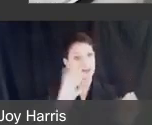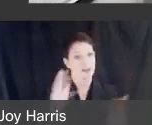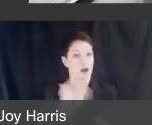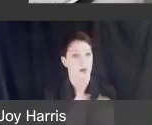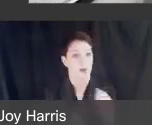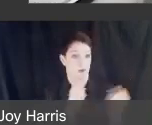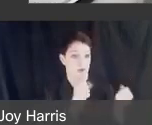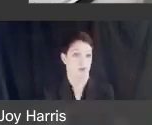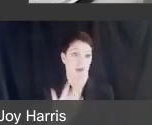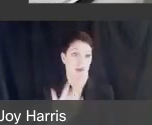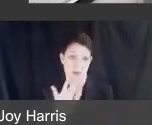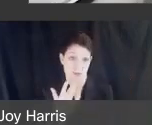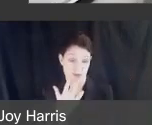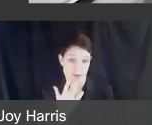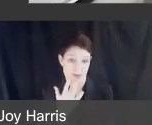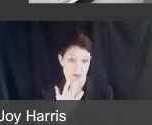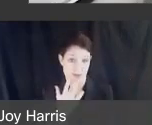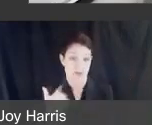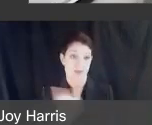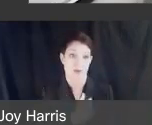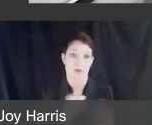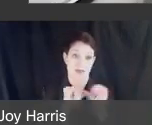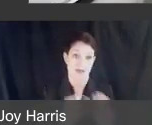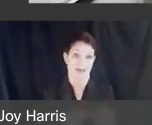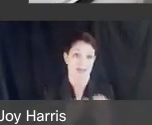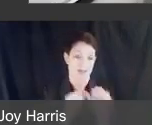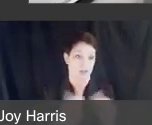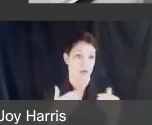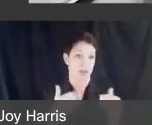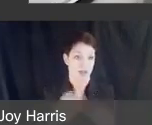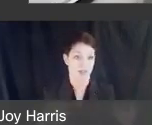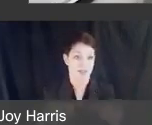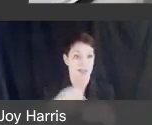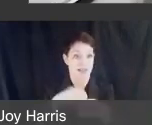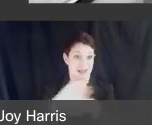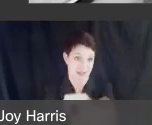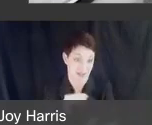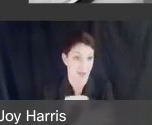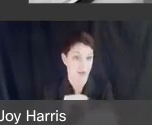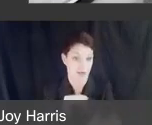that we continue to have these sites in our County so that they are much closer and more